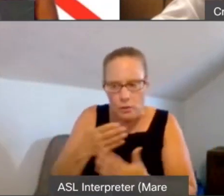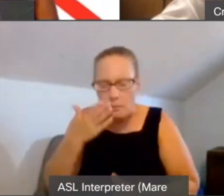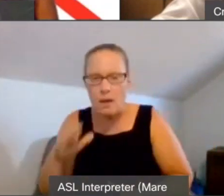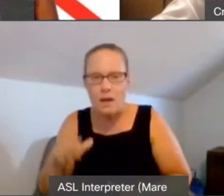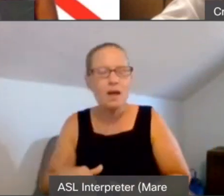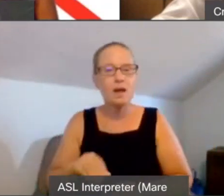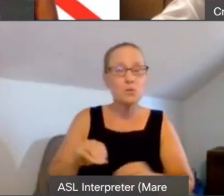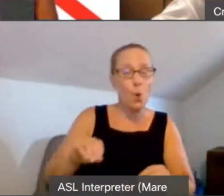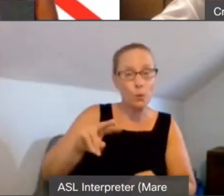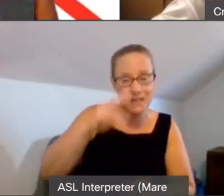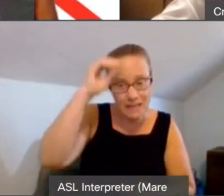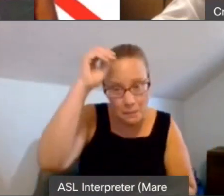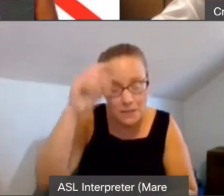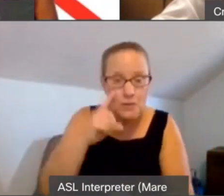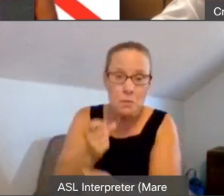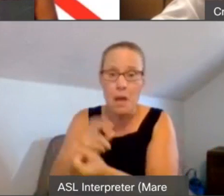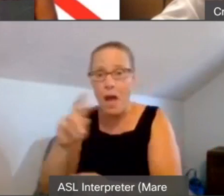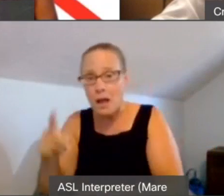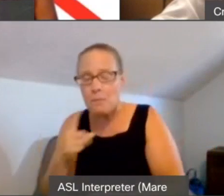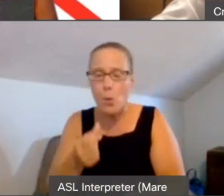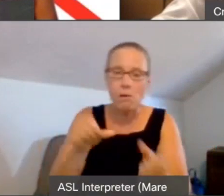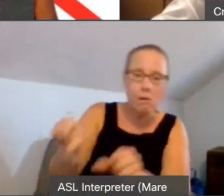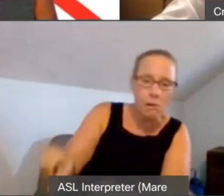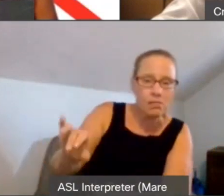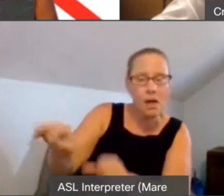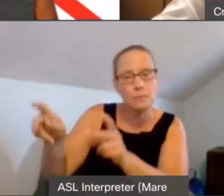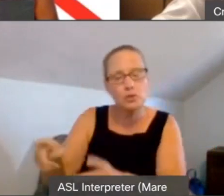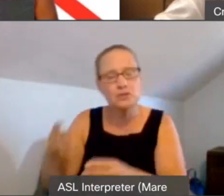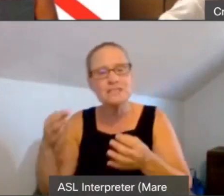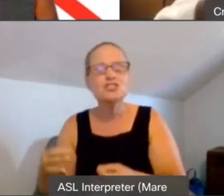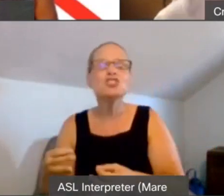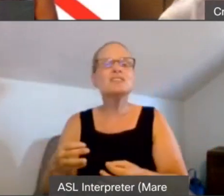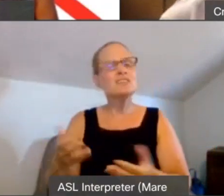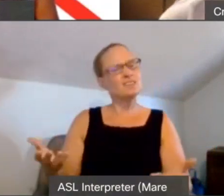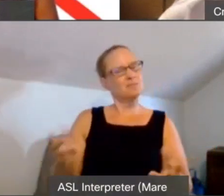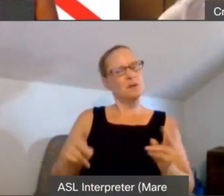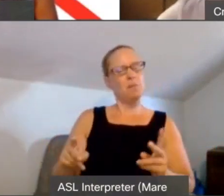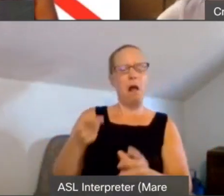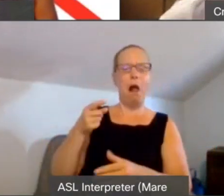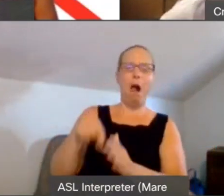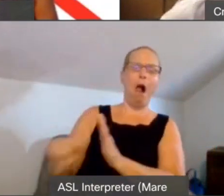to say that this is nonmedical staff basically casting aspersions frankly on members